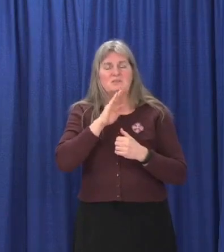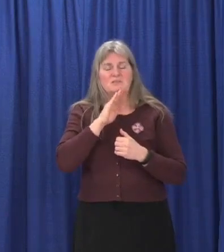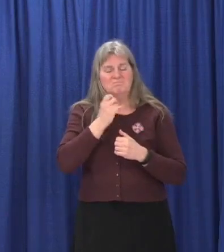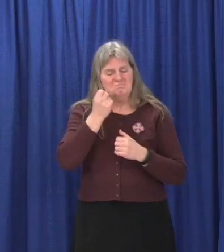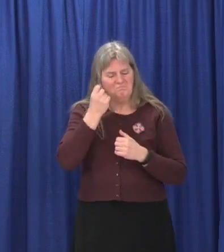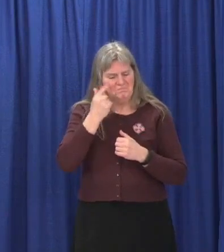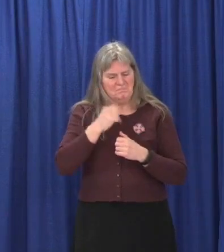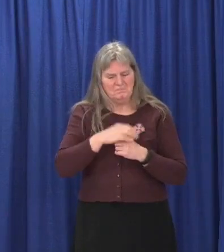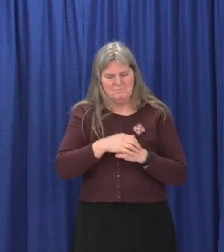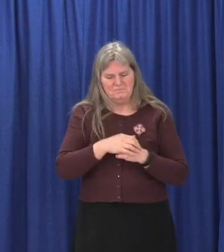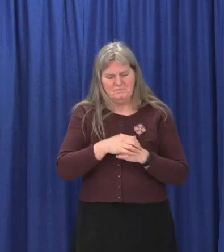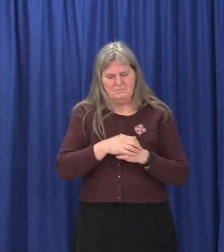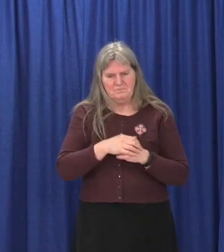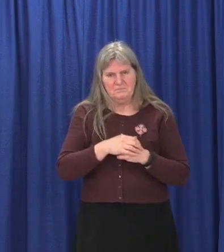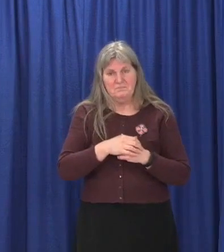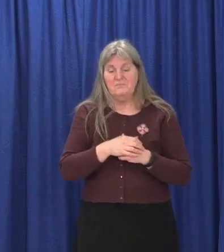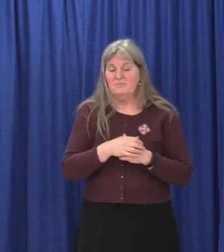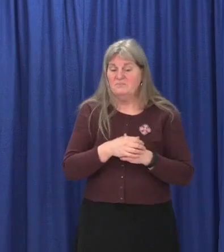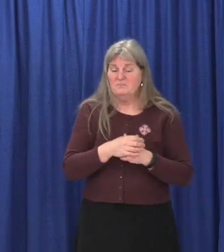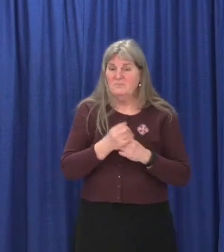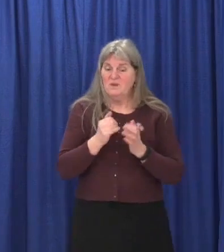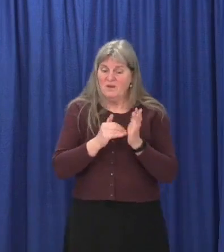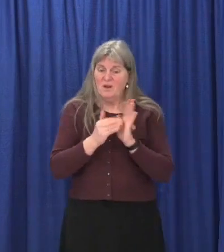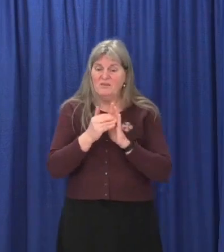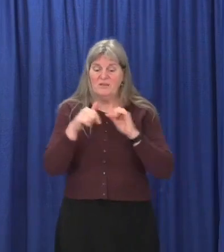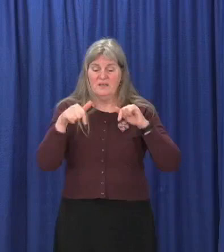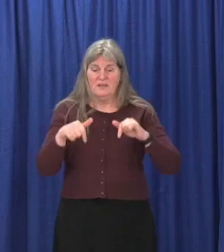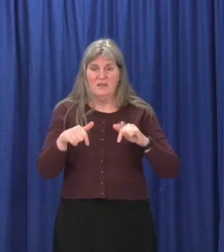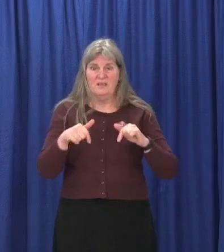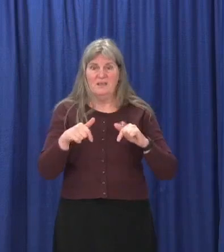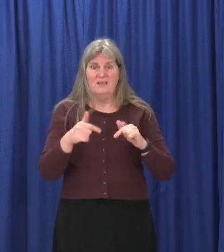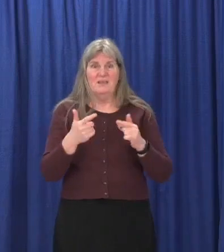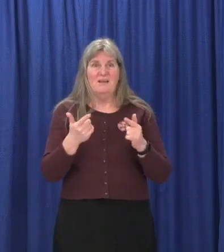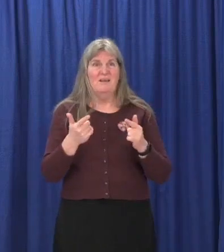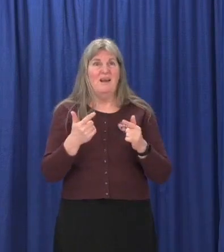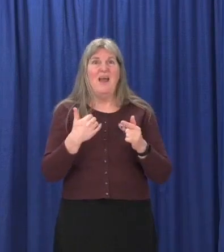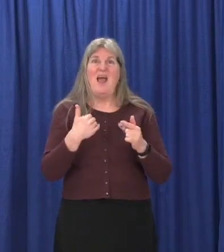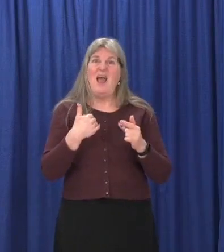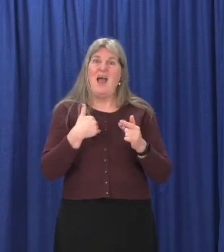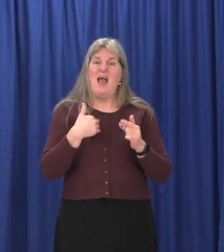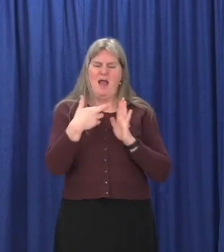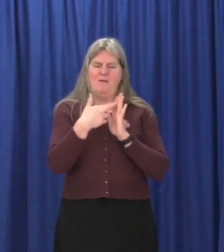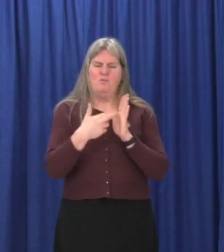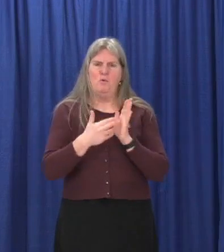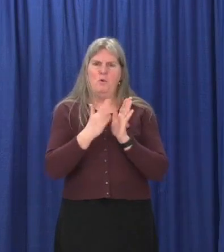And, you know, we've said here a few different times too, there's really no playbook when it comes to pandemics.